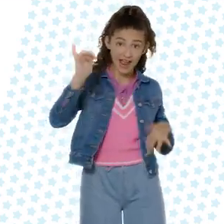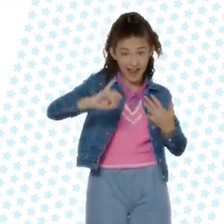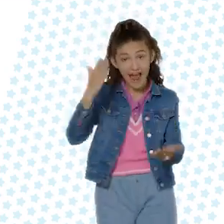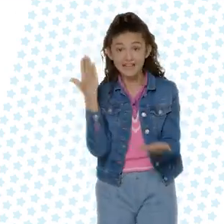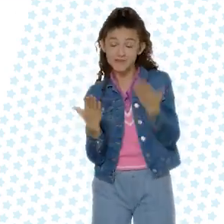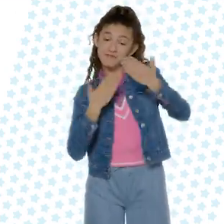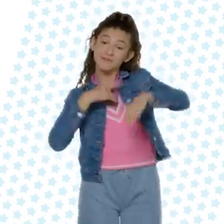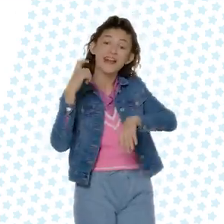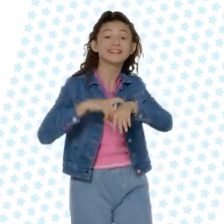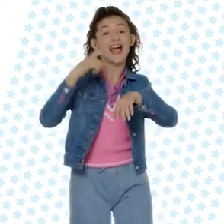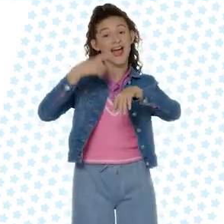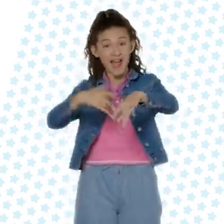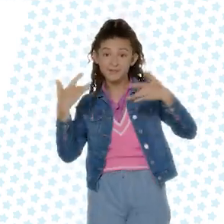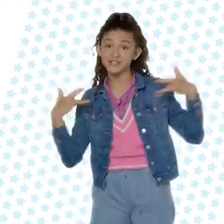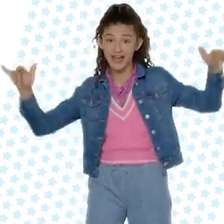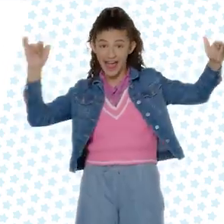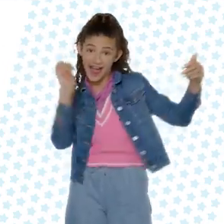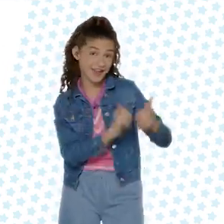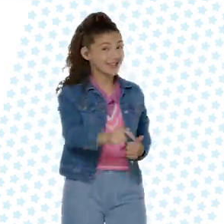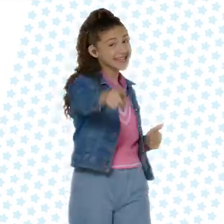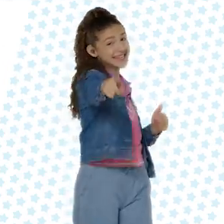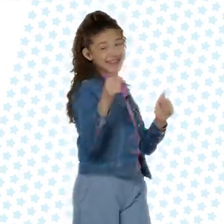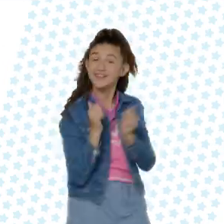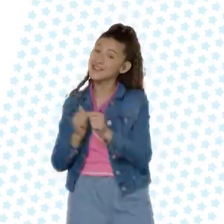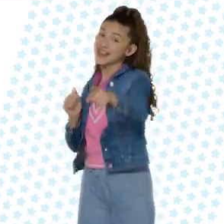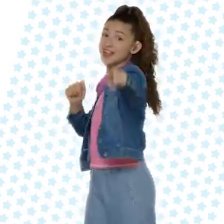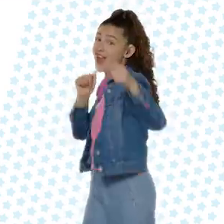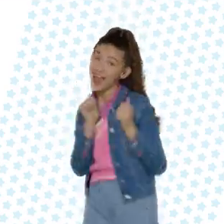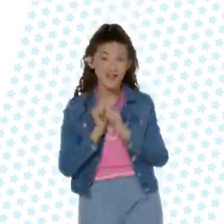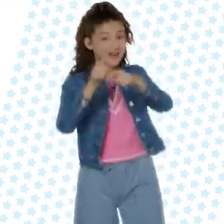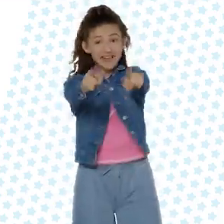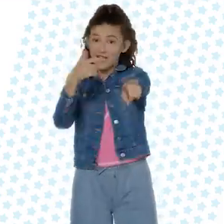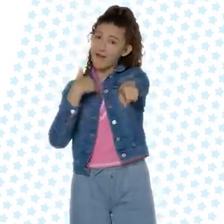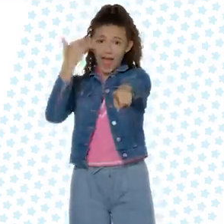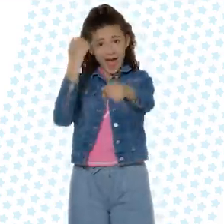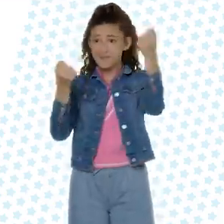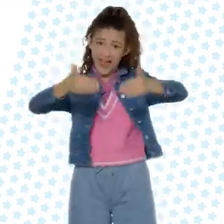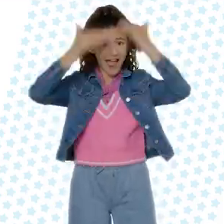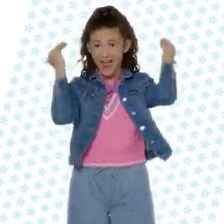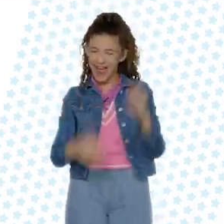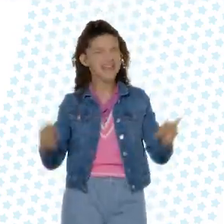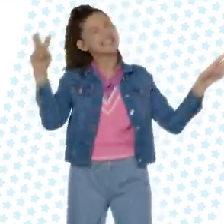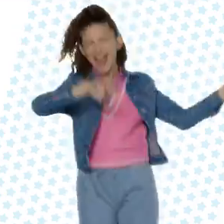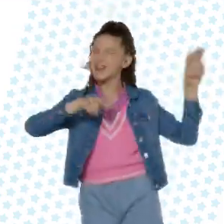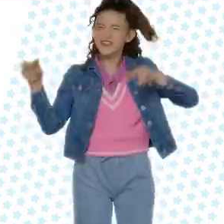I'm feeling like this might be my time to shine With you, with you, with you I got my head out the sunroof